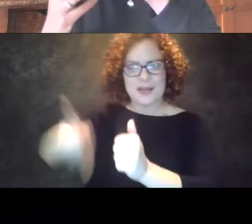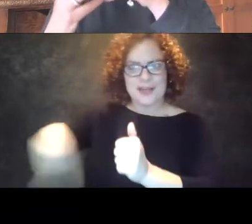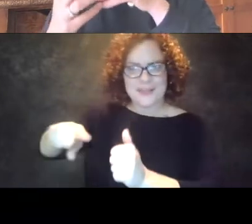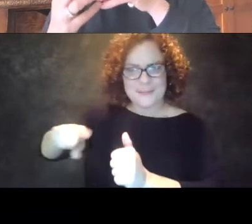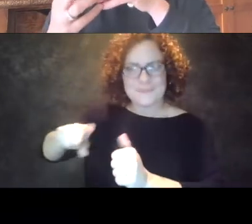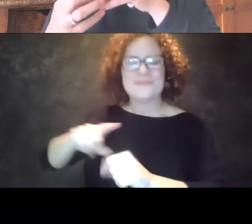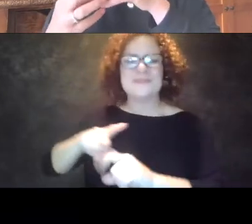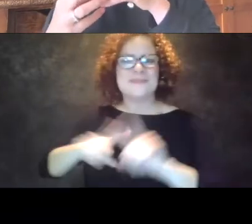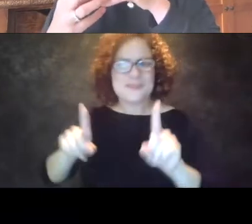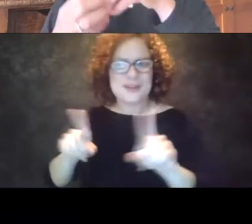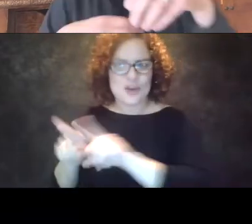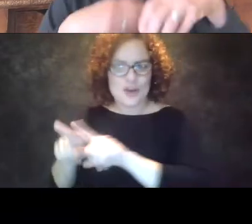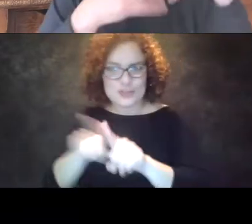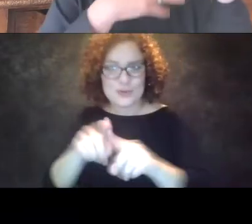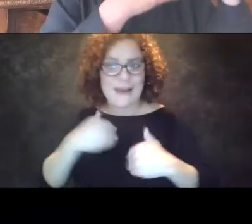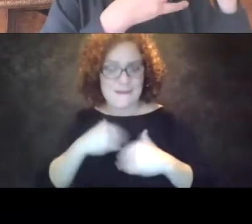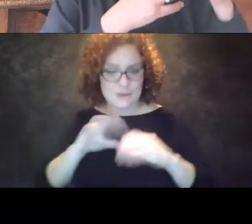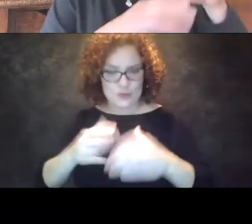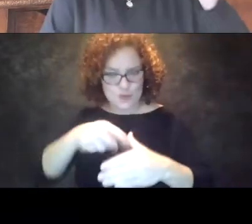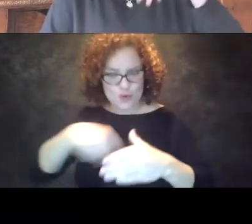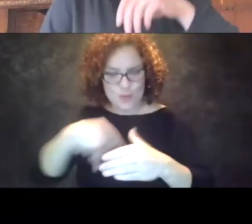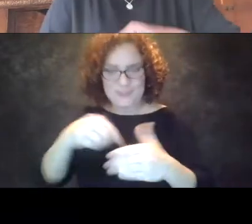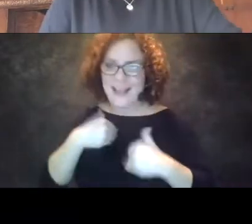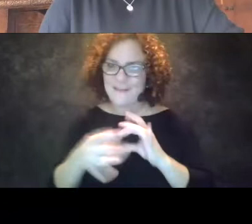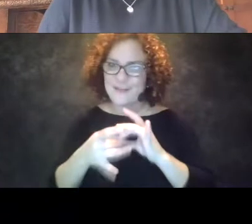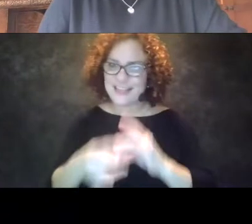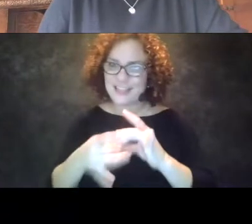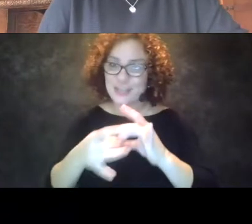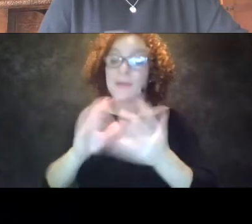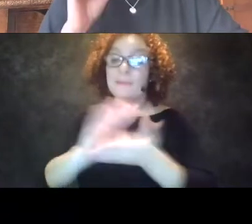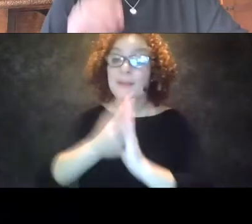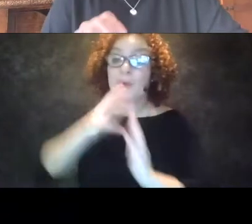closer relationships with. And as kids also get older, this becomes more true, they spend